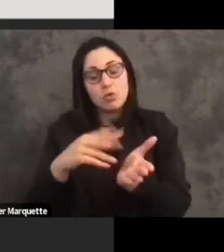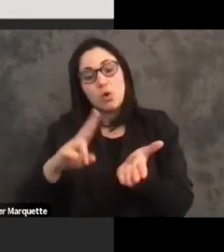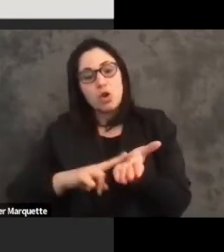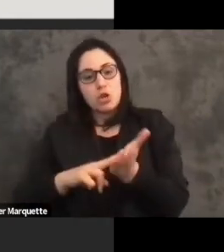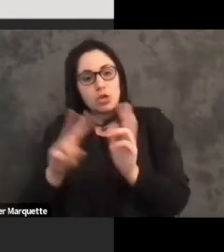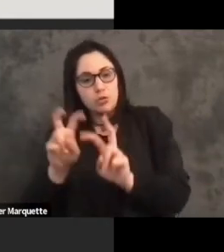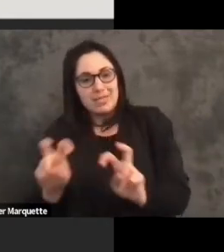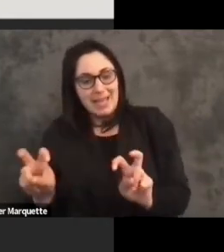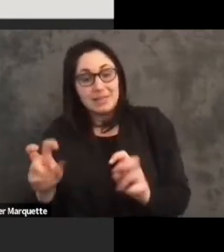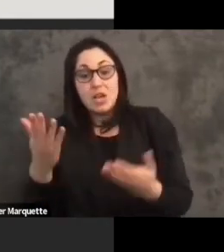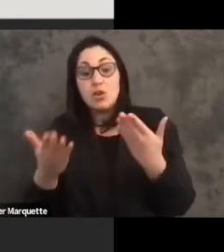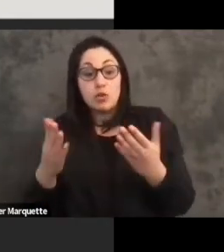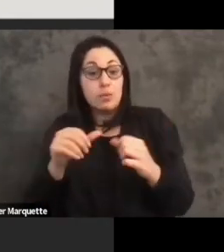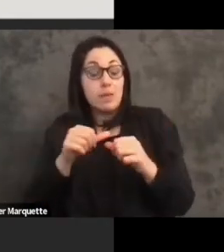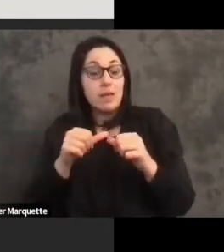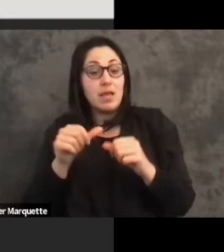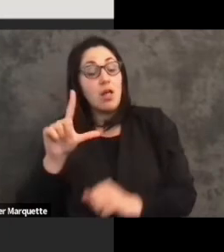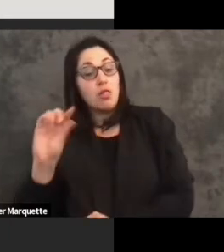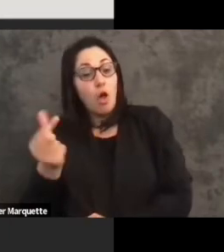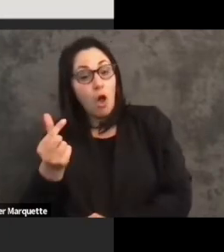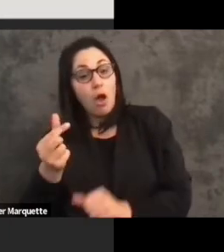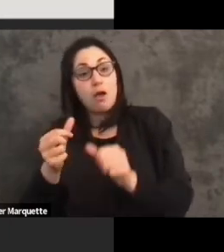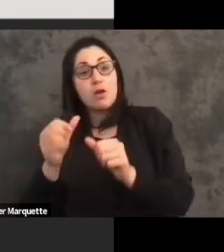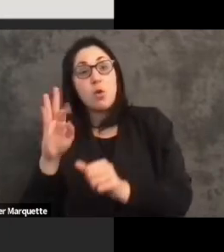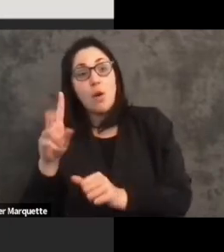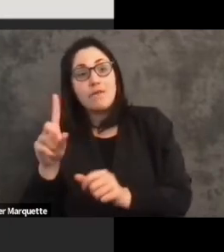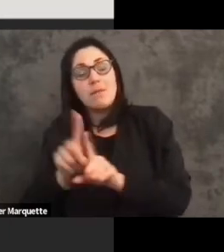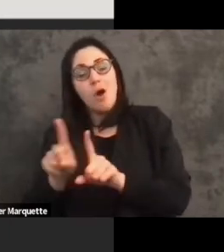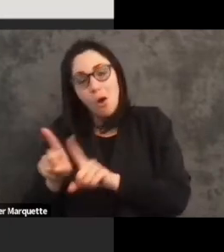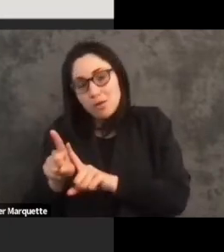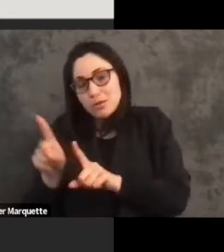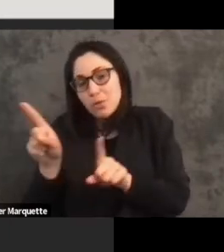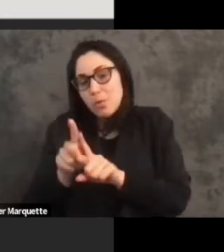persistent COVID symptoms since December. I would really encourage them to be seen by